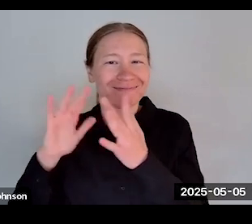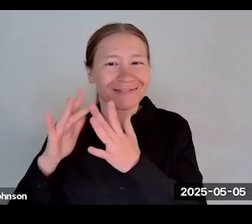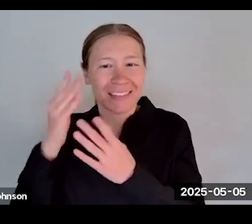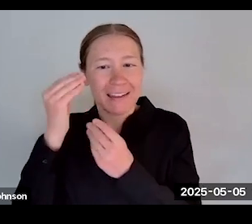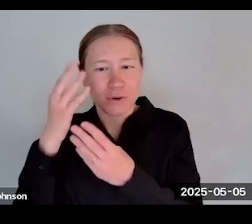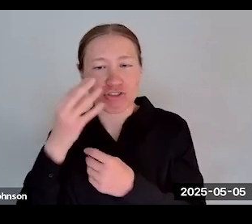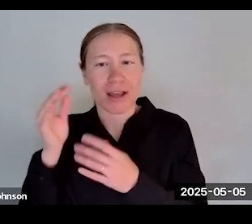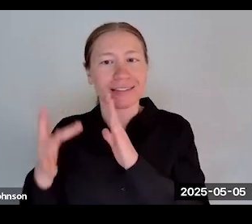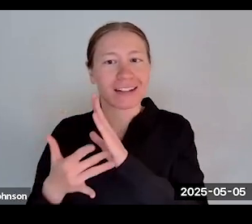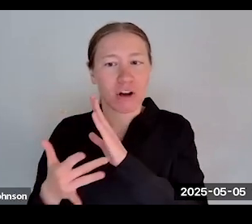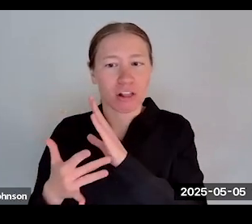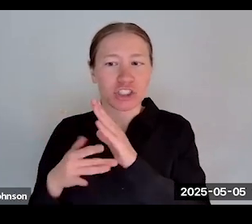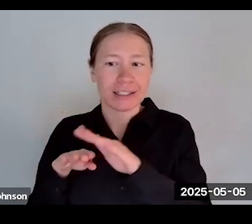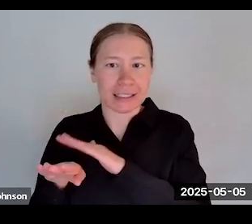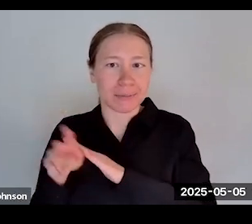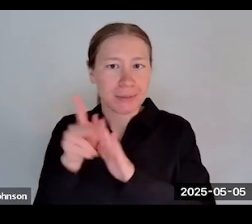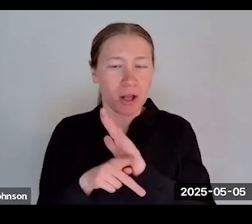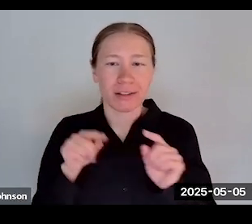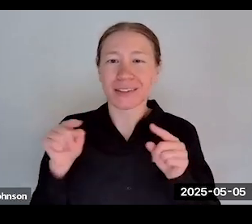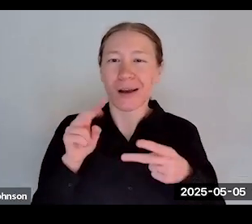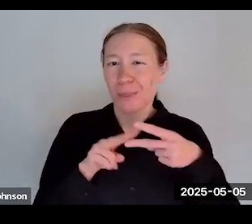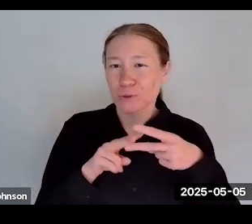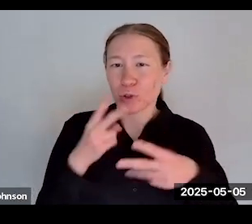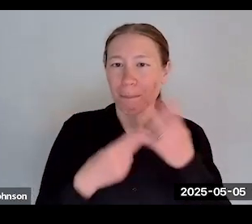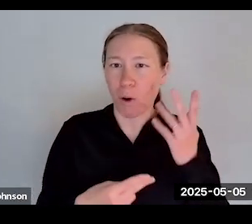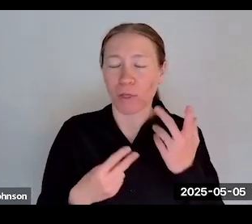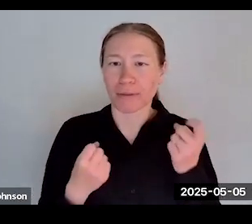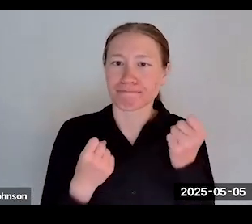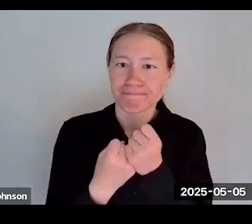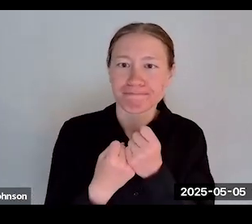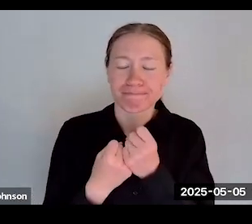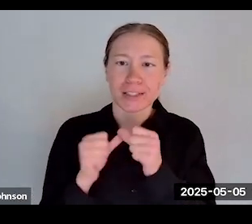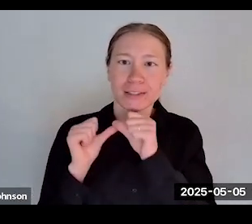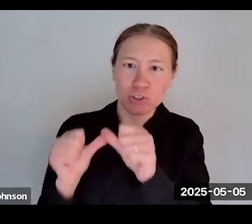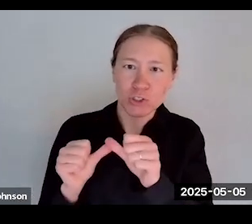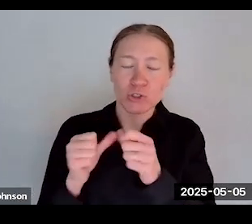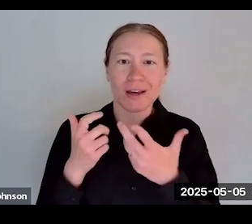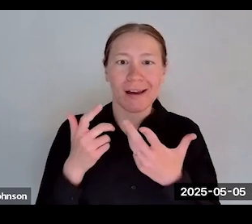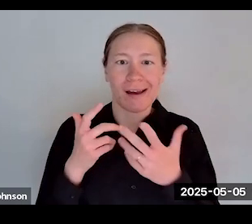further support our commitment by mandating non-discrimination and equal access to media for all.